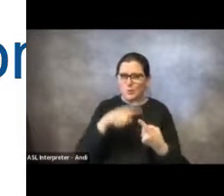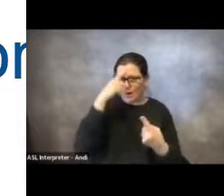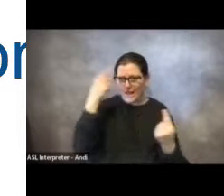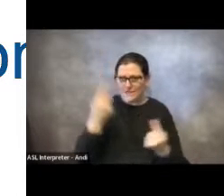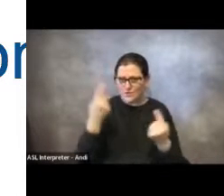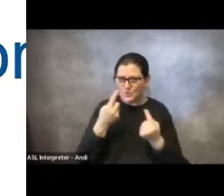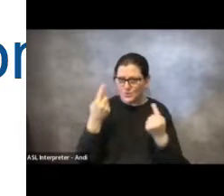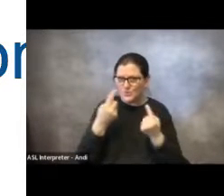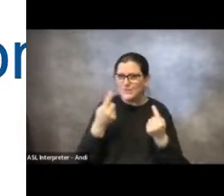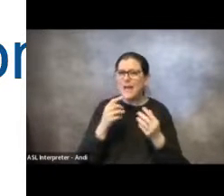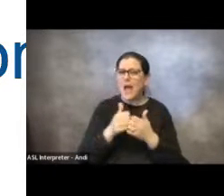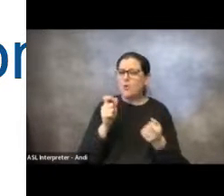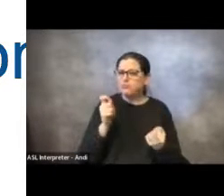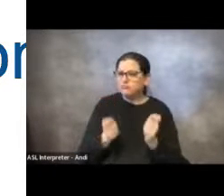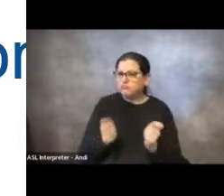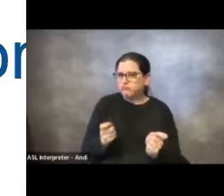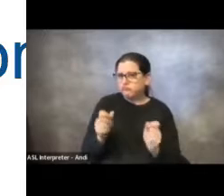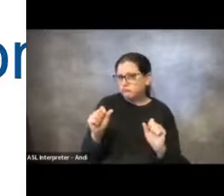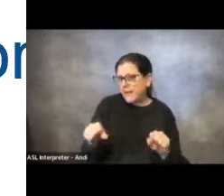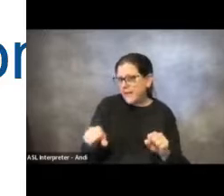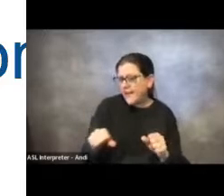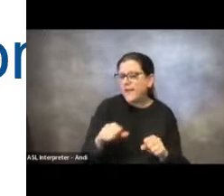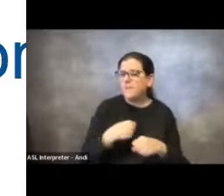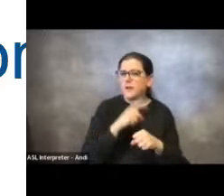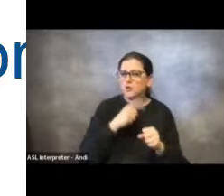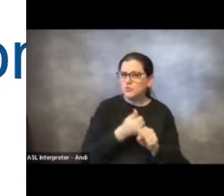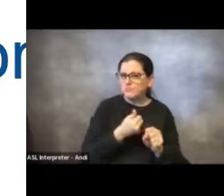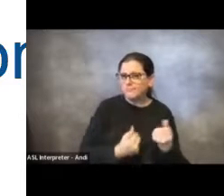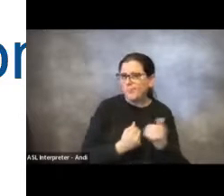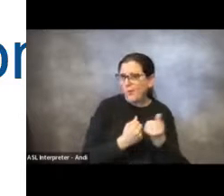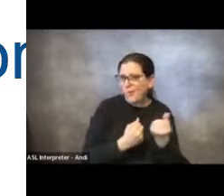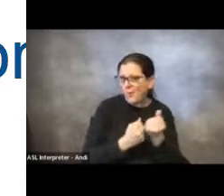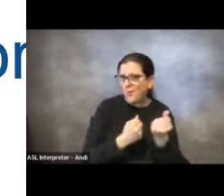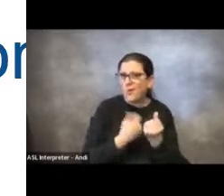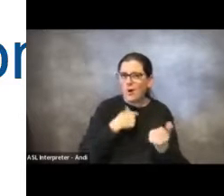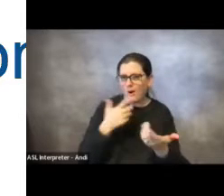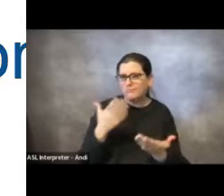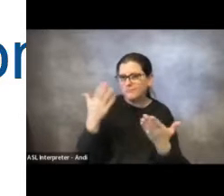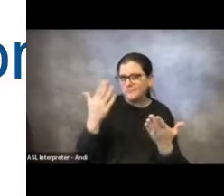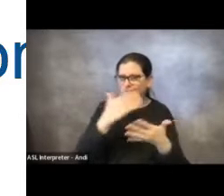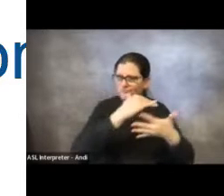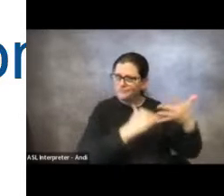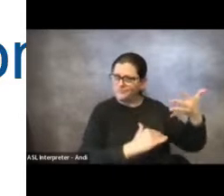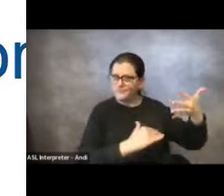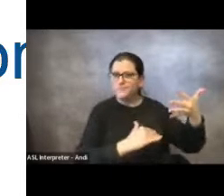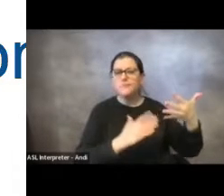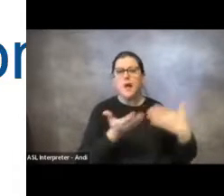changes could be made there to make sure it's supportive of these other recommendations that have been outlined here. increasing funding opportunities